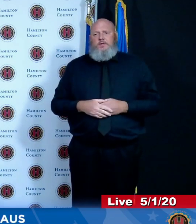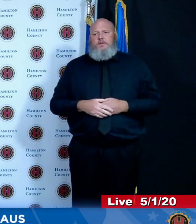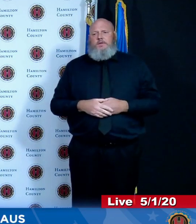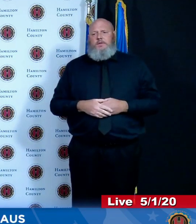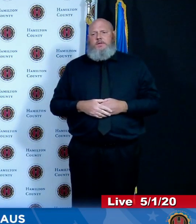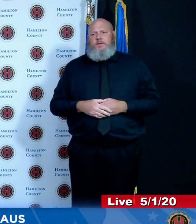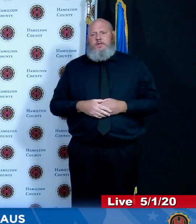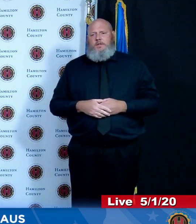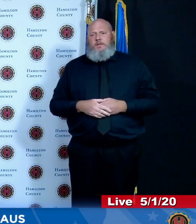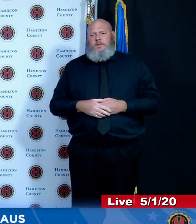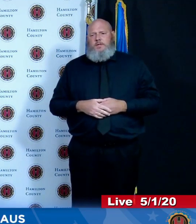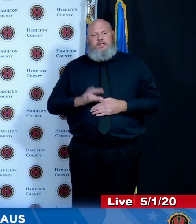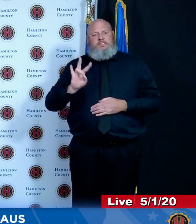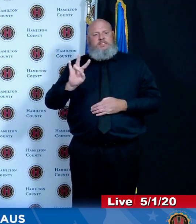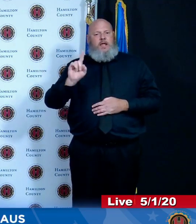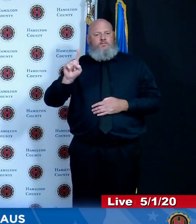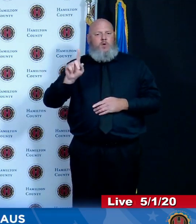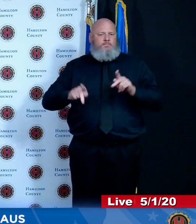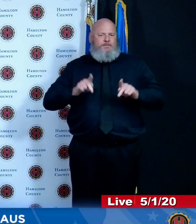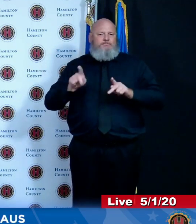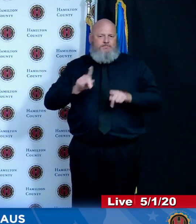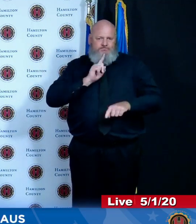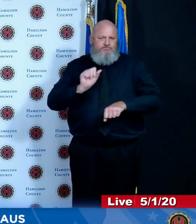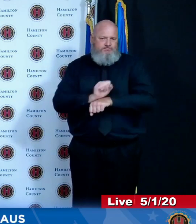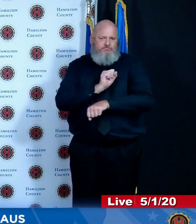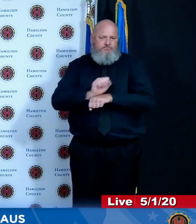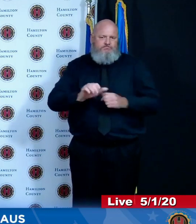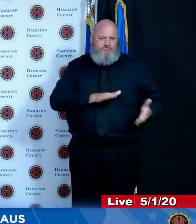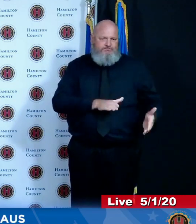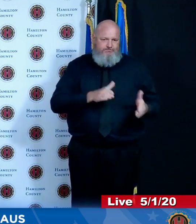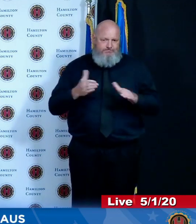those but before we do that I've got a number of announcement shows is what